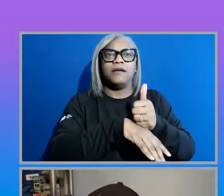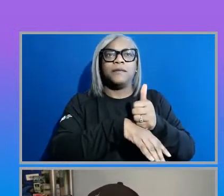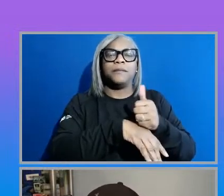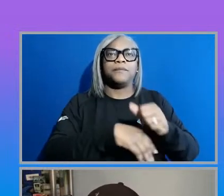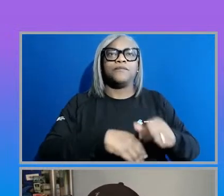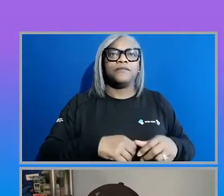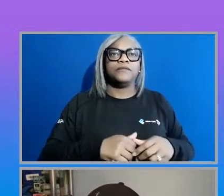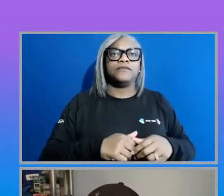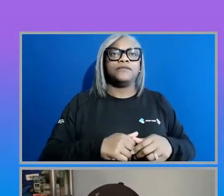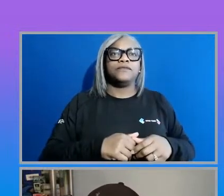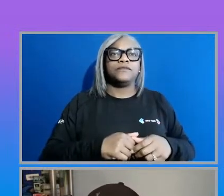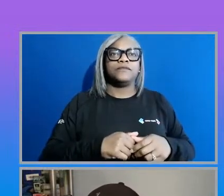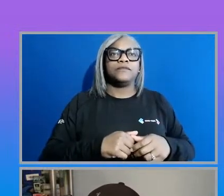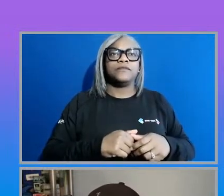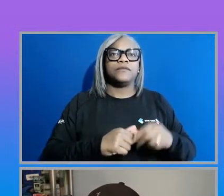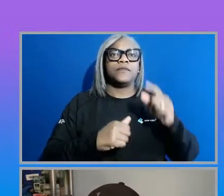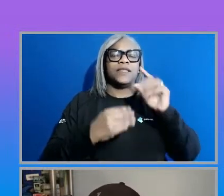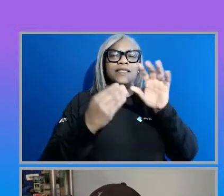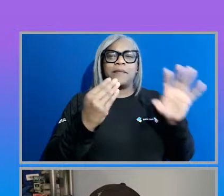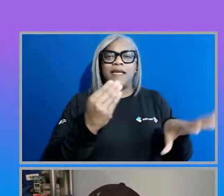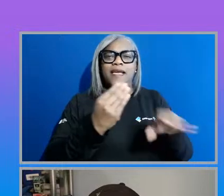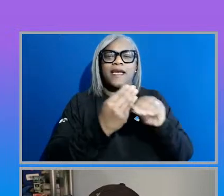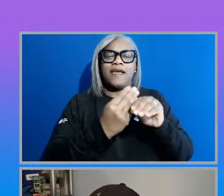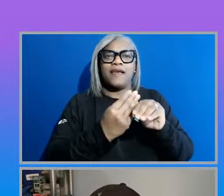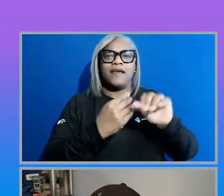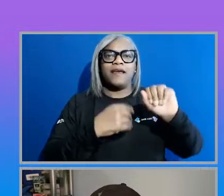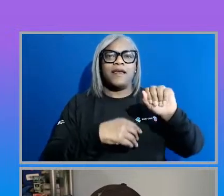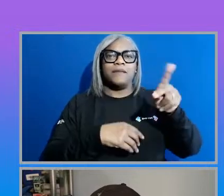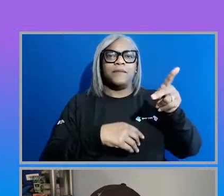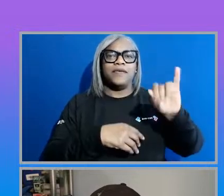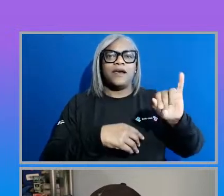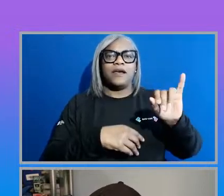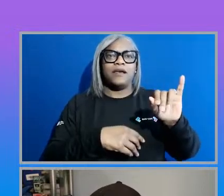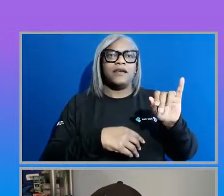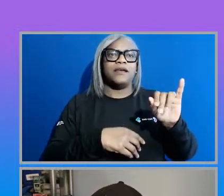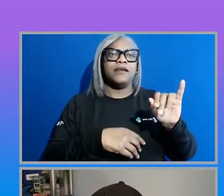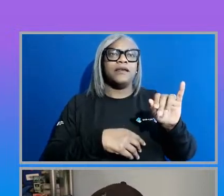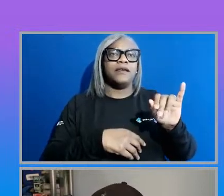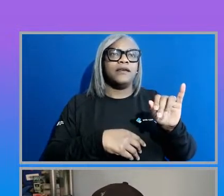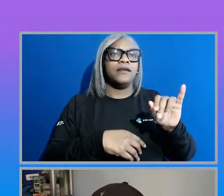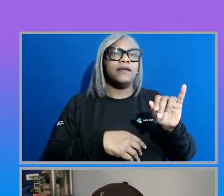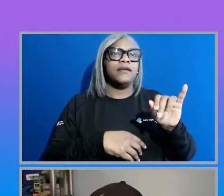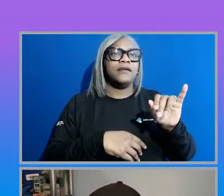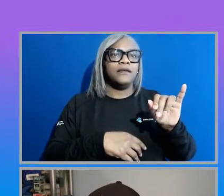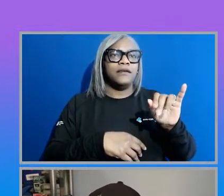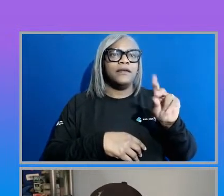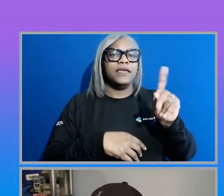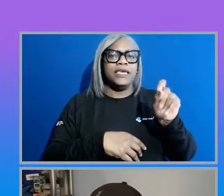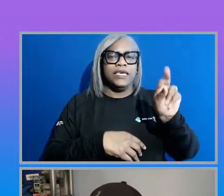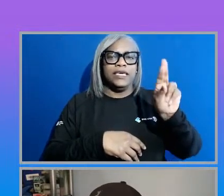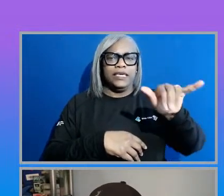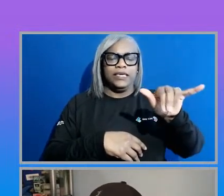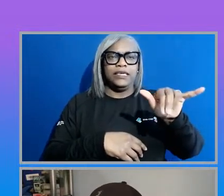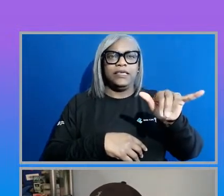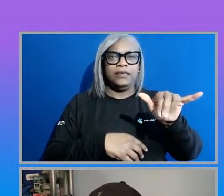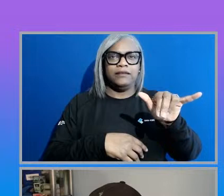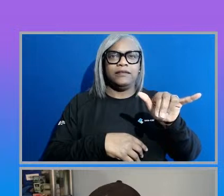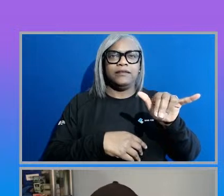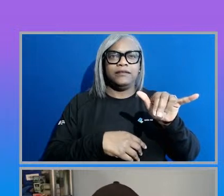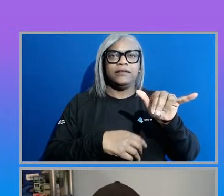need to do is add my API key. So let me do that. I'm just making